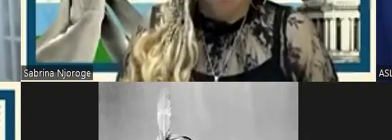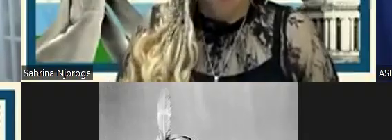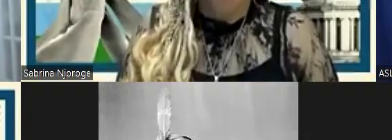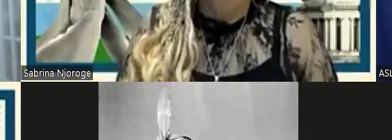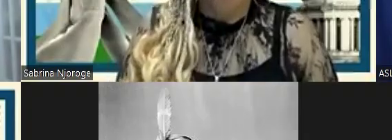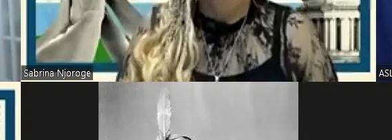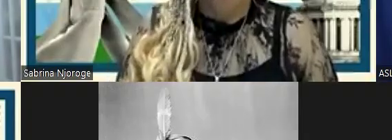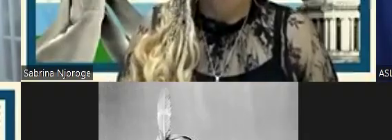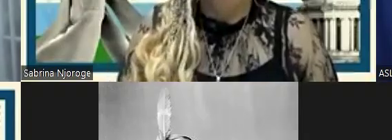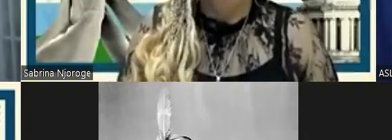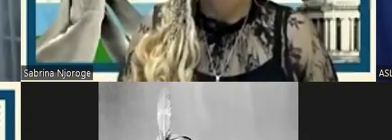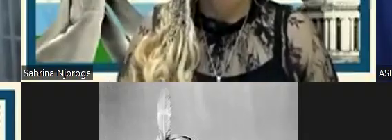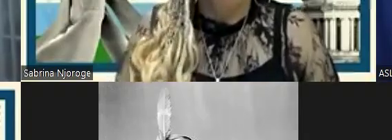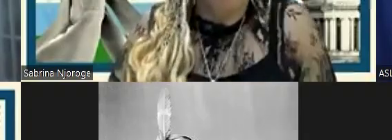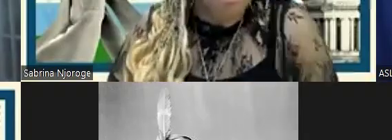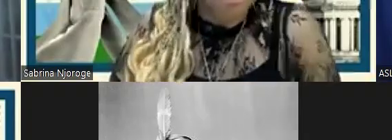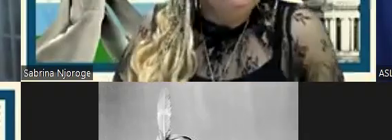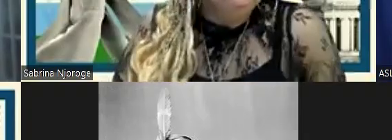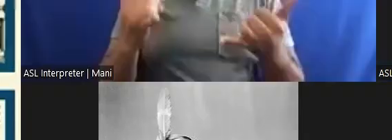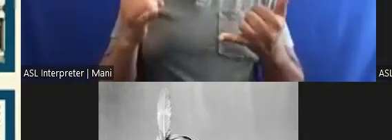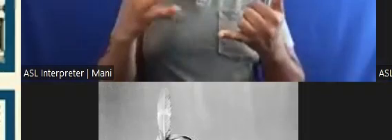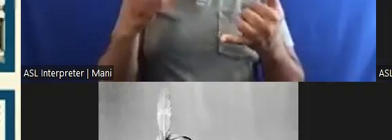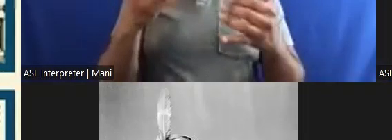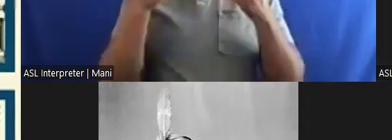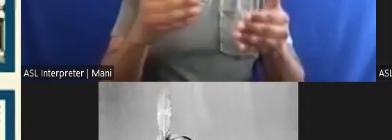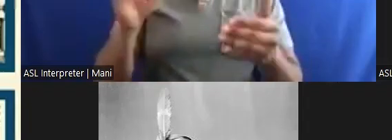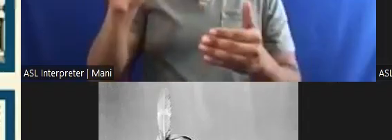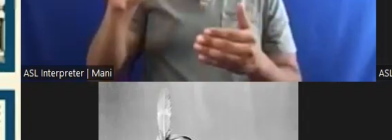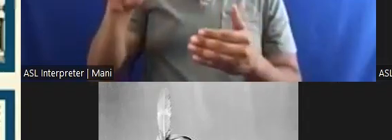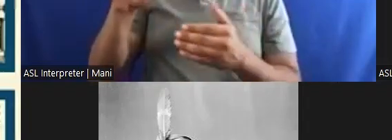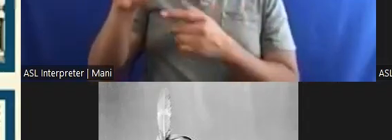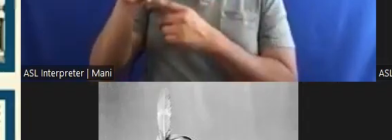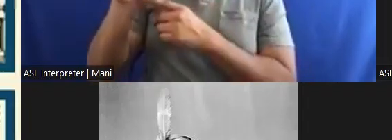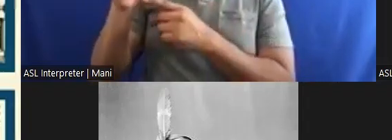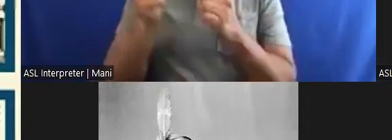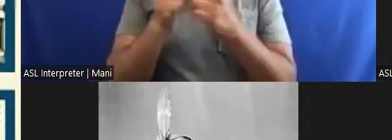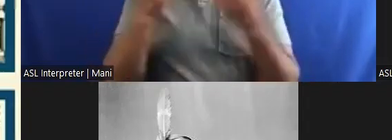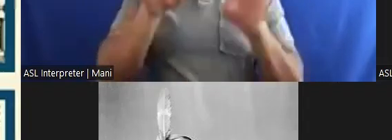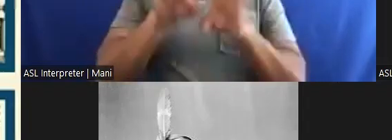wrapping up Sabrina, if you want to do the closing. But I think there might be one, someone has their hand raised, might be.